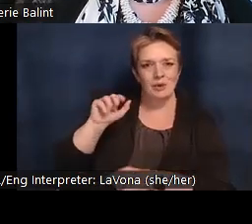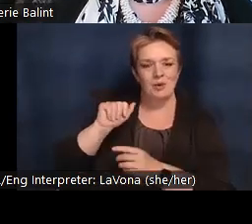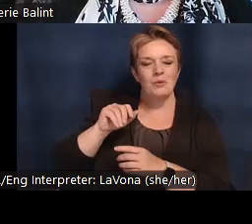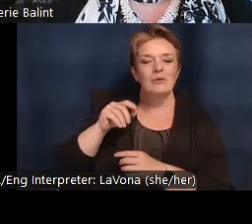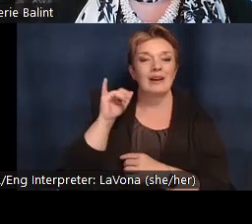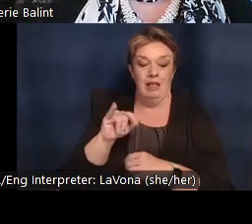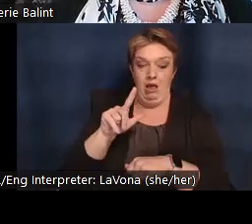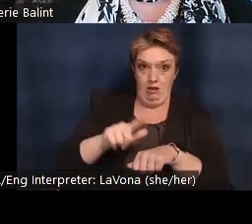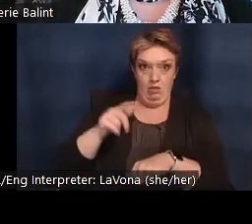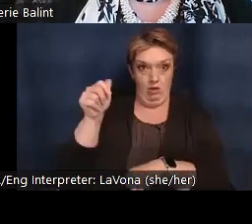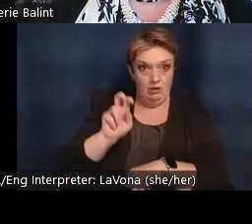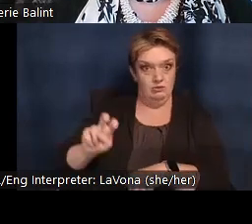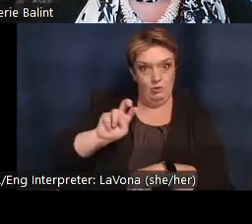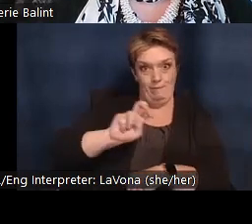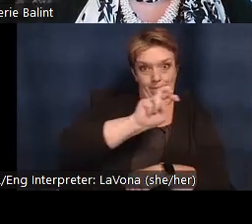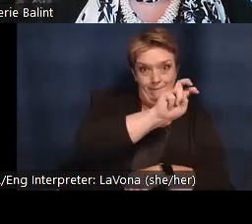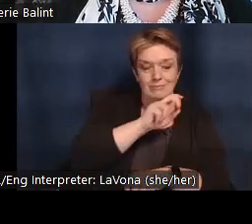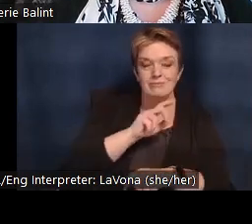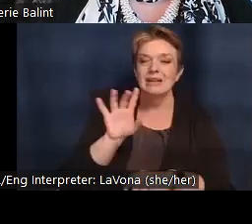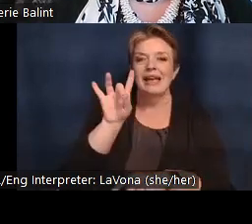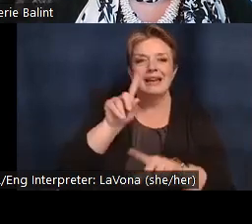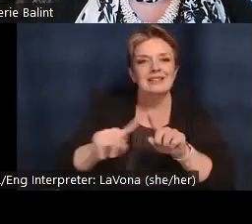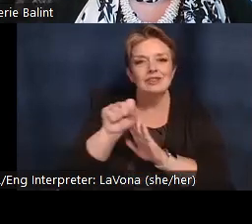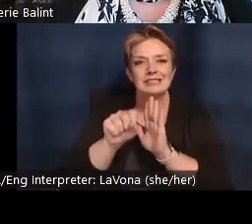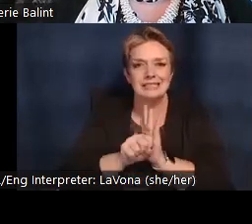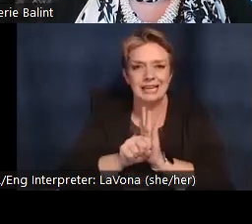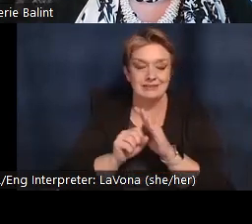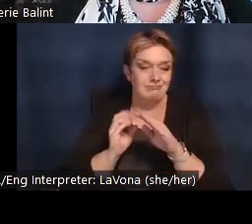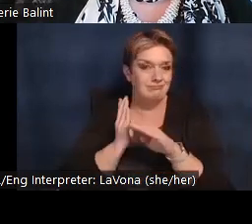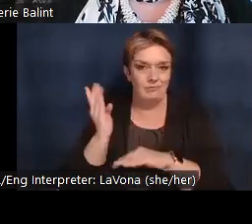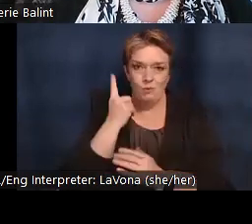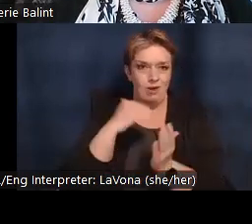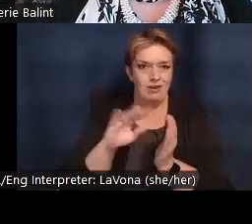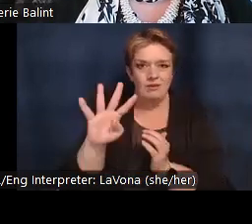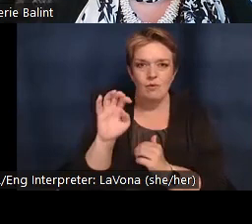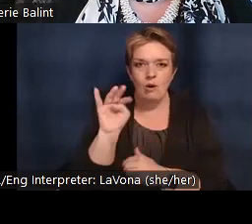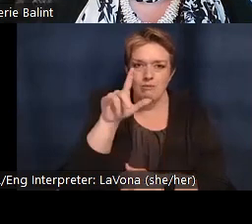We'll be traveling across eight states and over 1,400 miles, so we would recommend